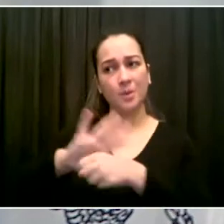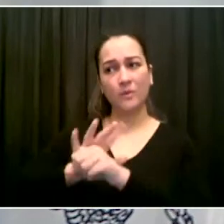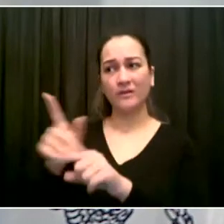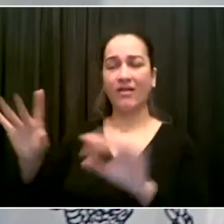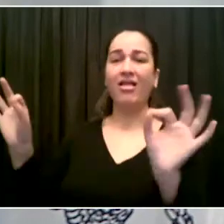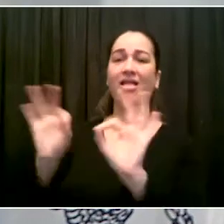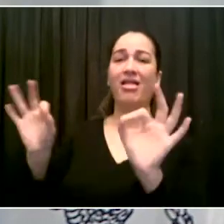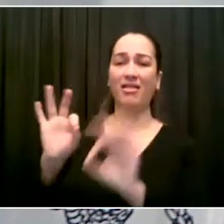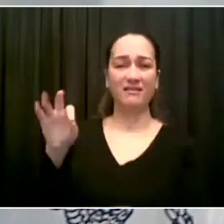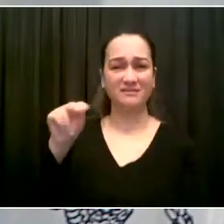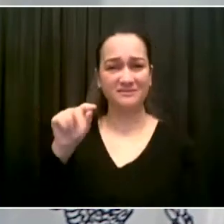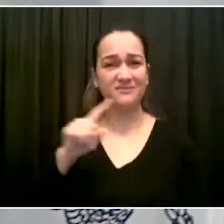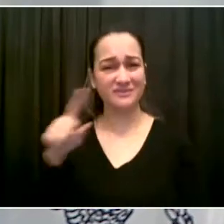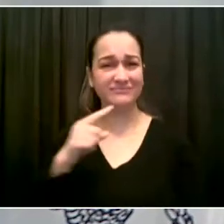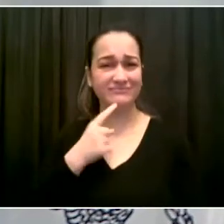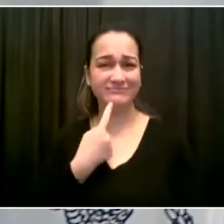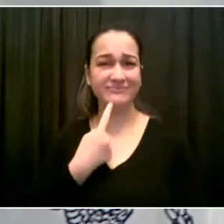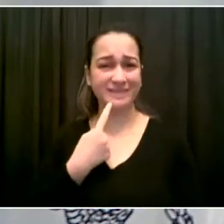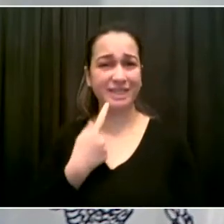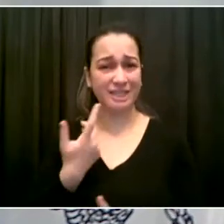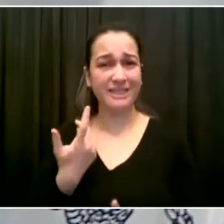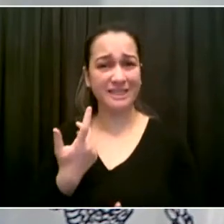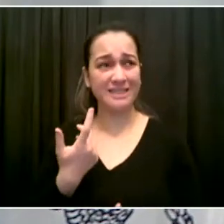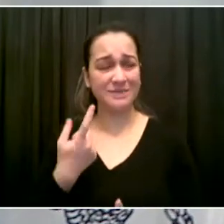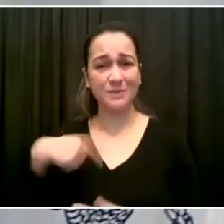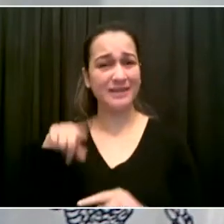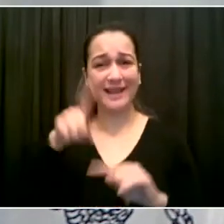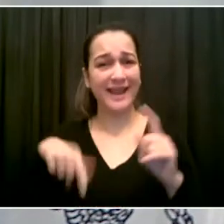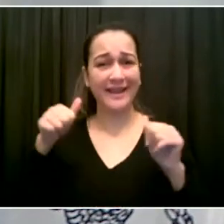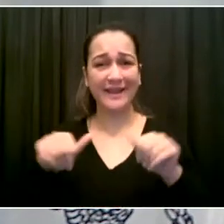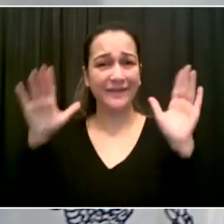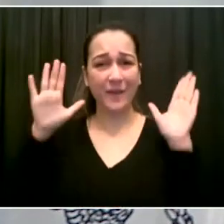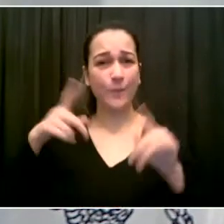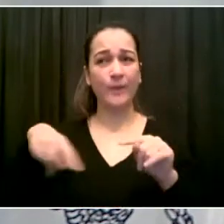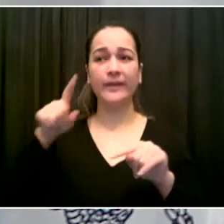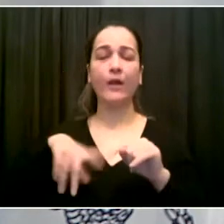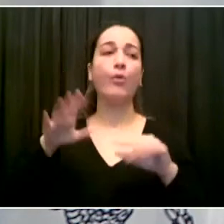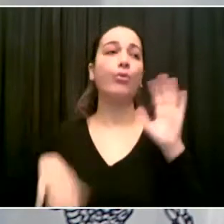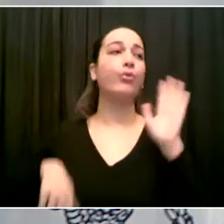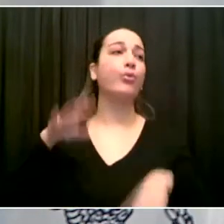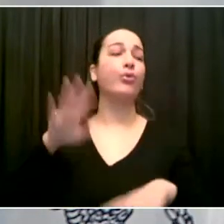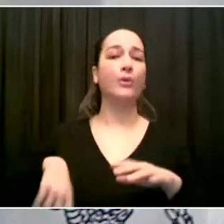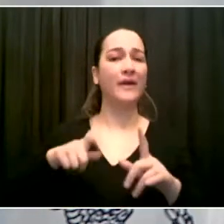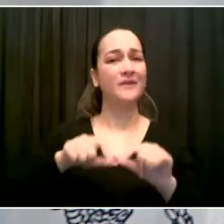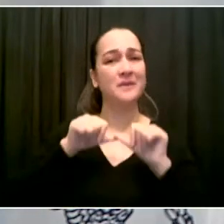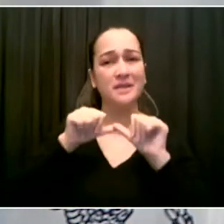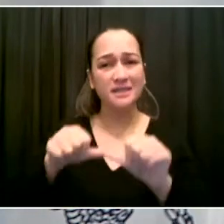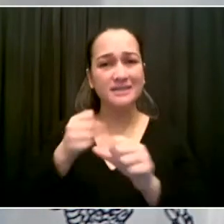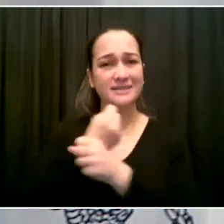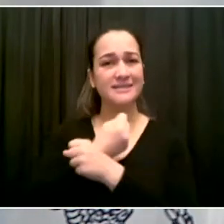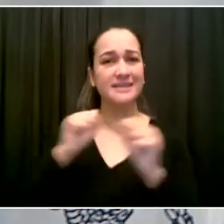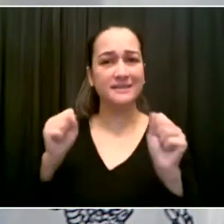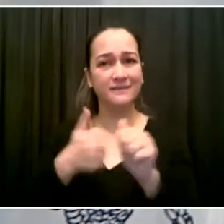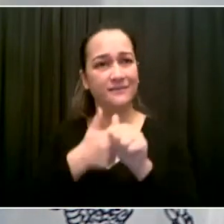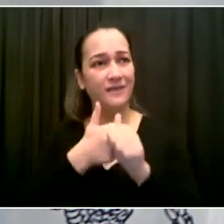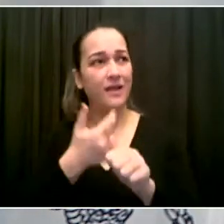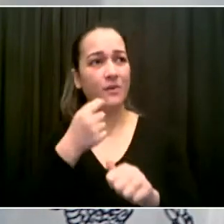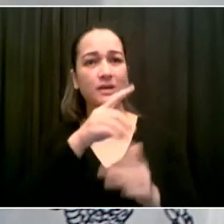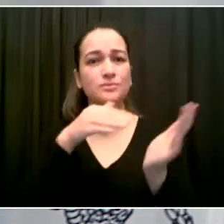THINK IT'S A REMINDER TO US TO TAKE THIS DISESEASE E VERY SERIOUSLY. I THINK IT'S A REMINDER THAT THIS ISN'T OVER